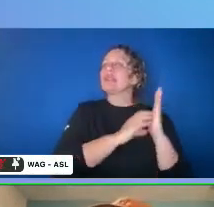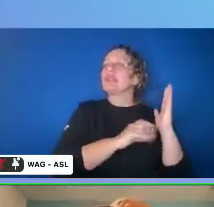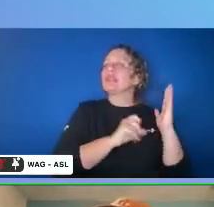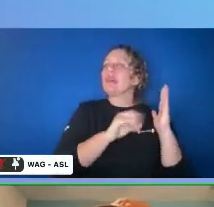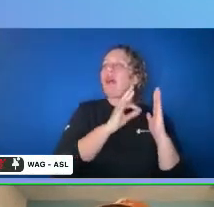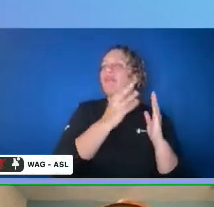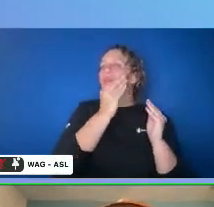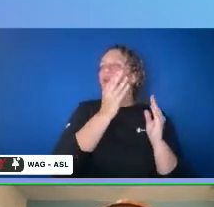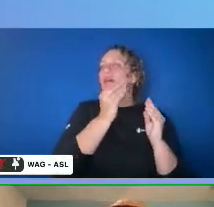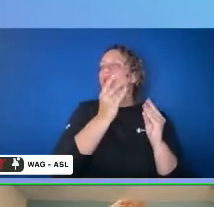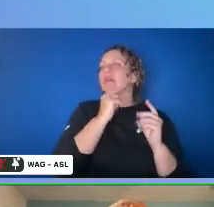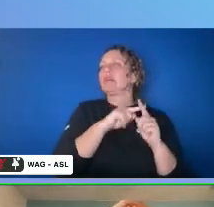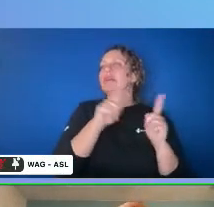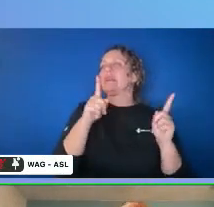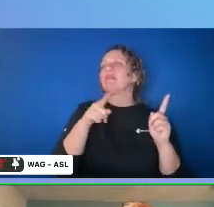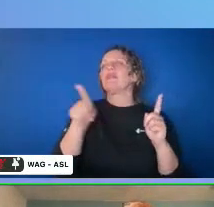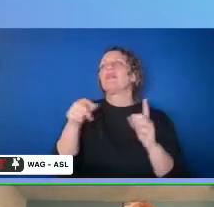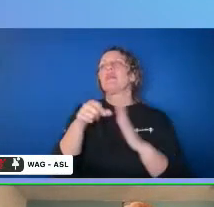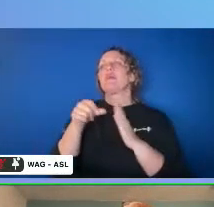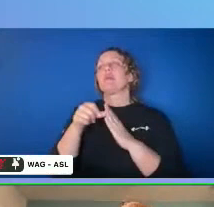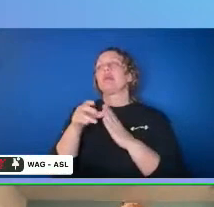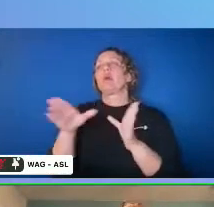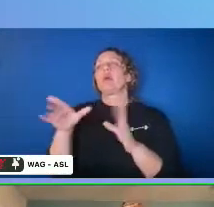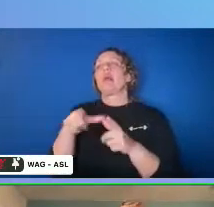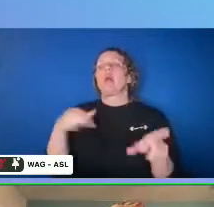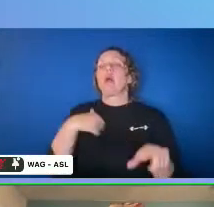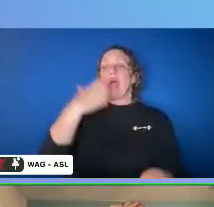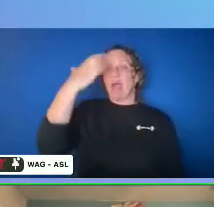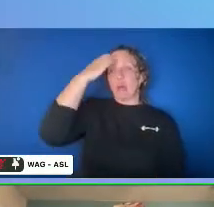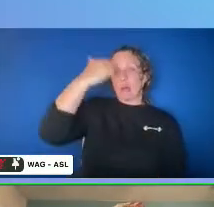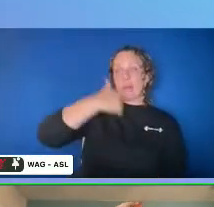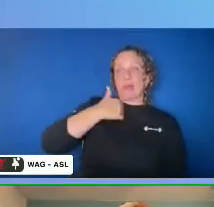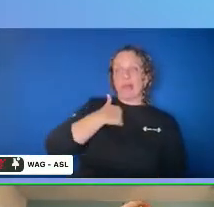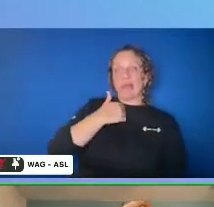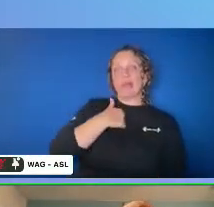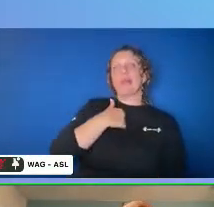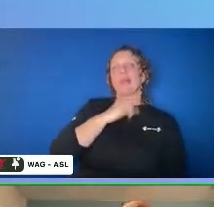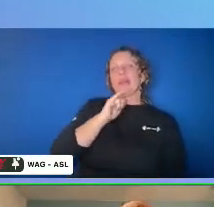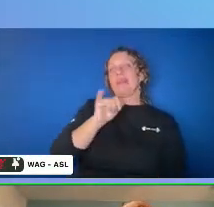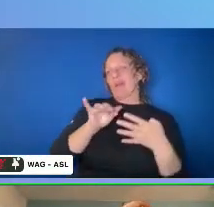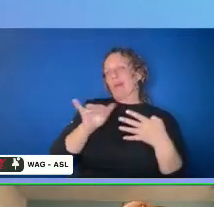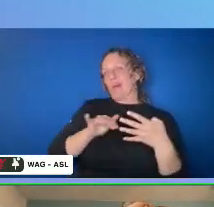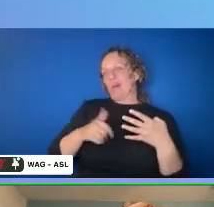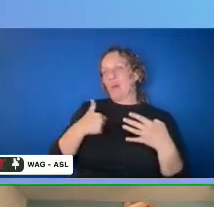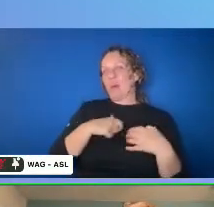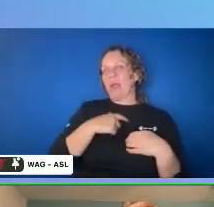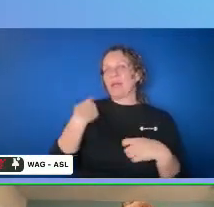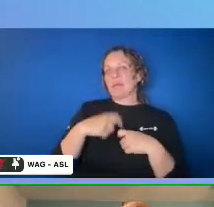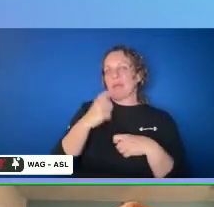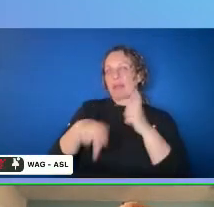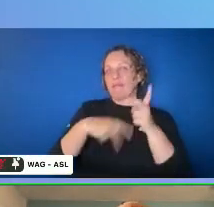which differ from the page wide language? I happen to know, we just coded it that we have a Spanish version of this site.